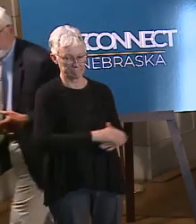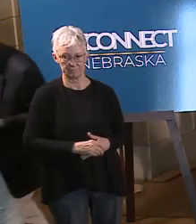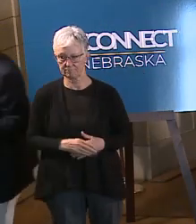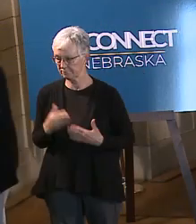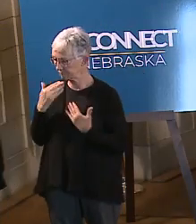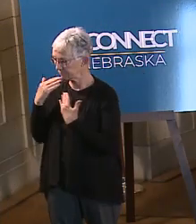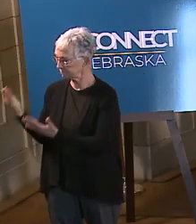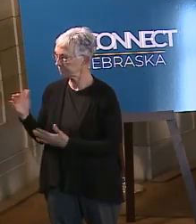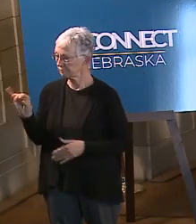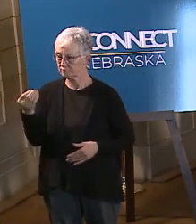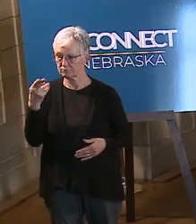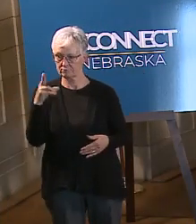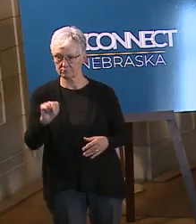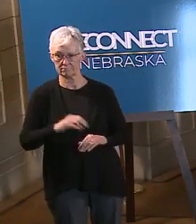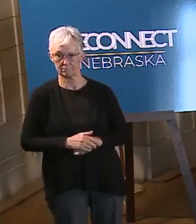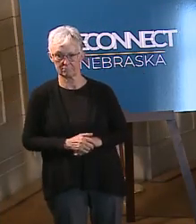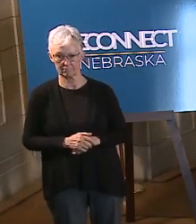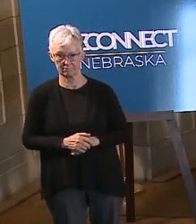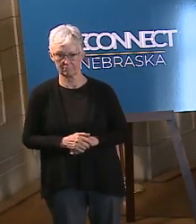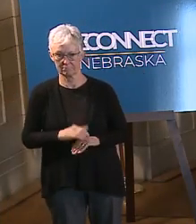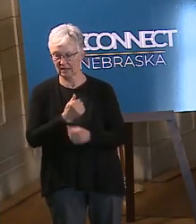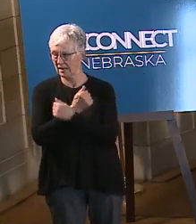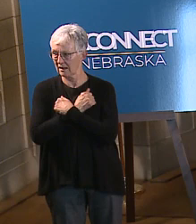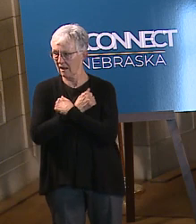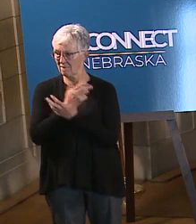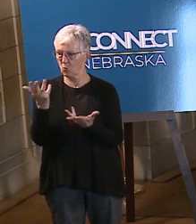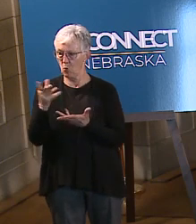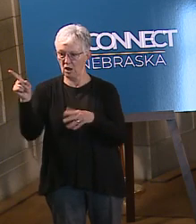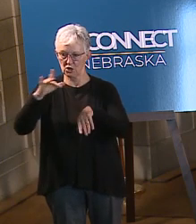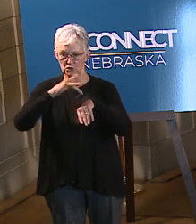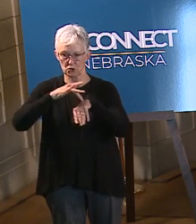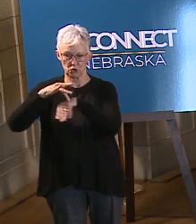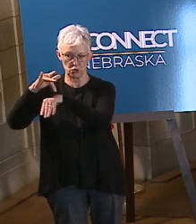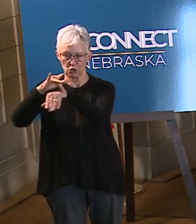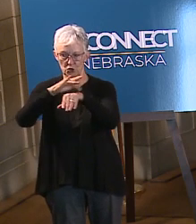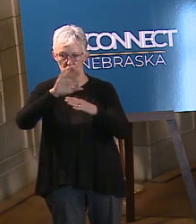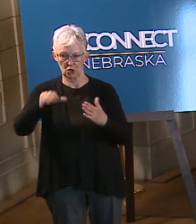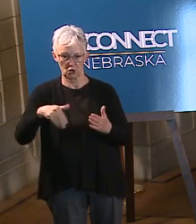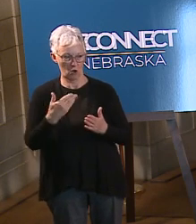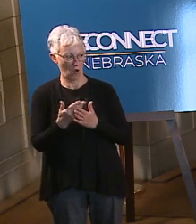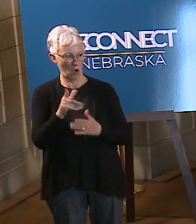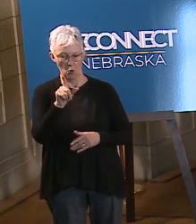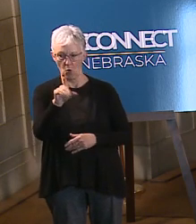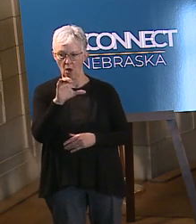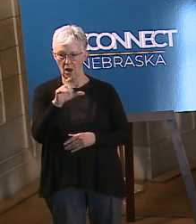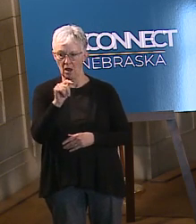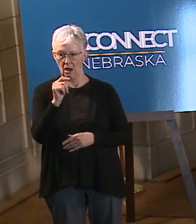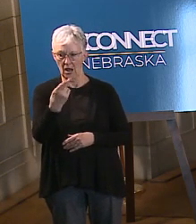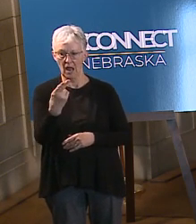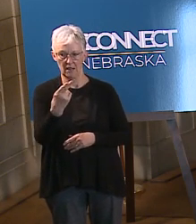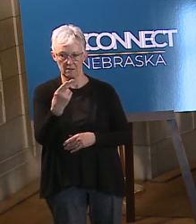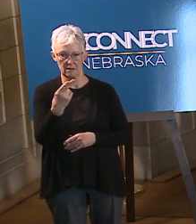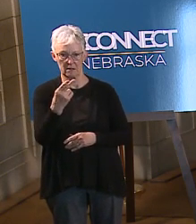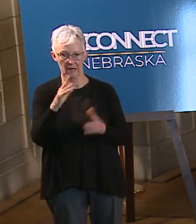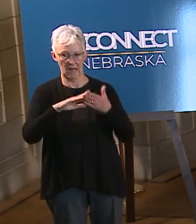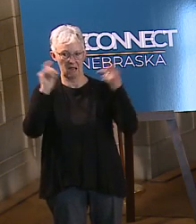SUMMER. THANK YOU VERY MUCH. THANK YOU VERY MUCH, JOHN. I LOVE WHAT YOU WERE